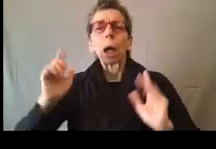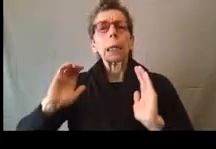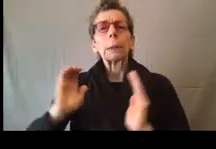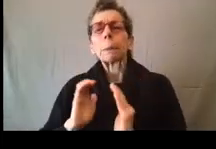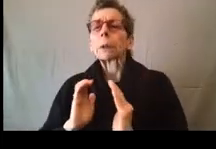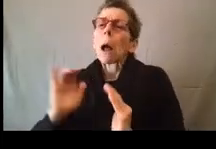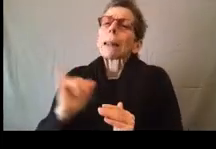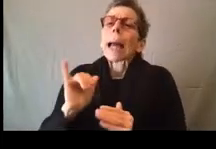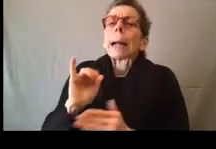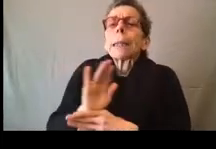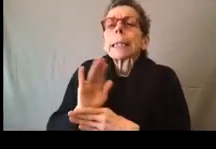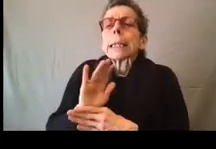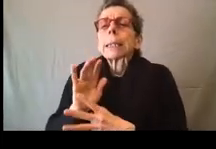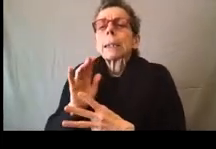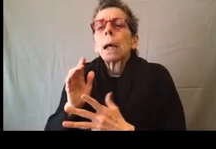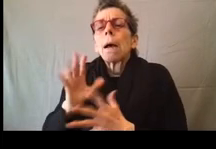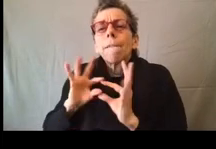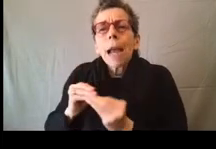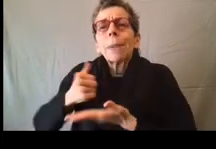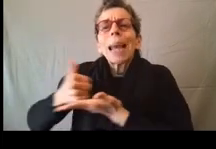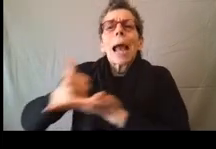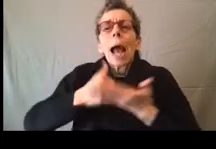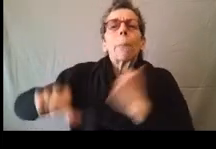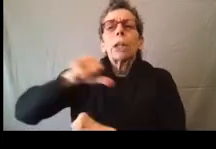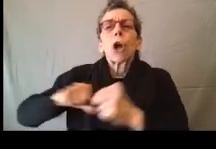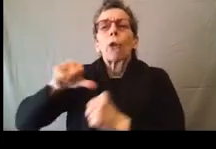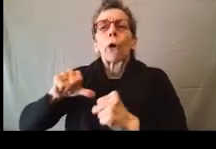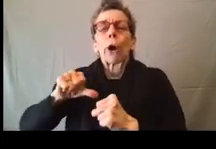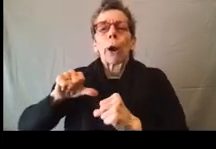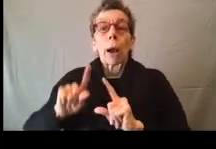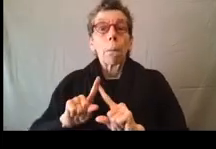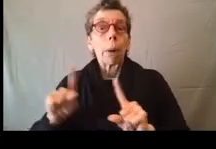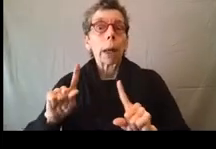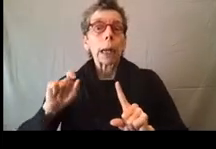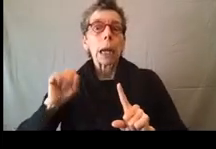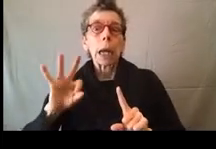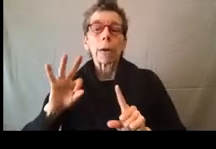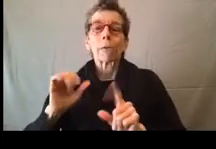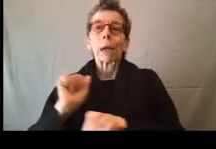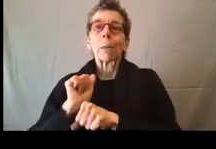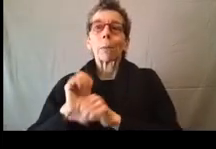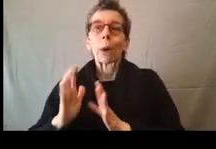help each other. But they become concerned when employees request becomes more demanding.